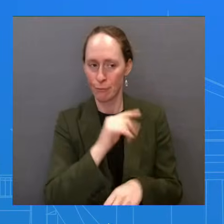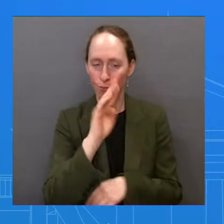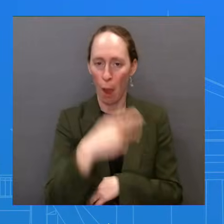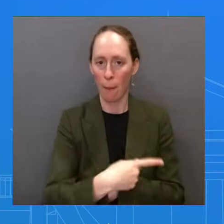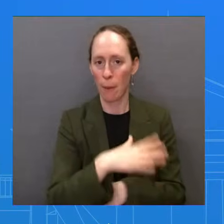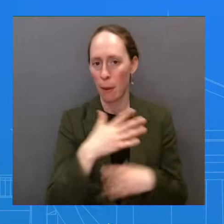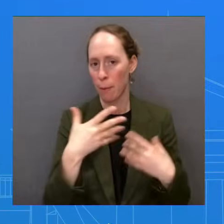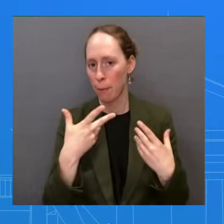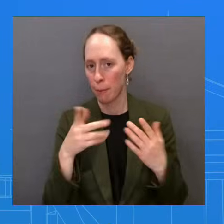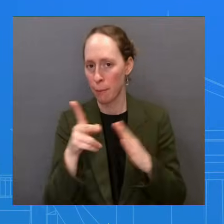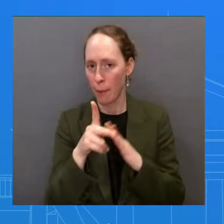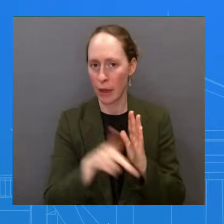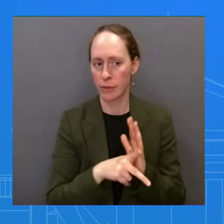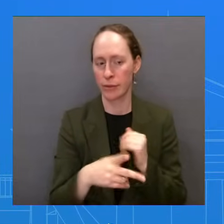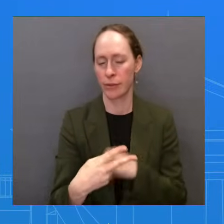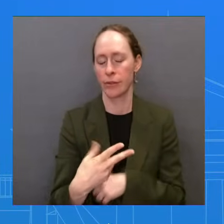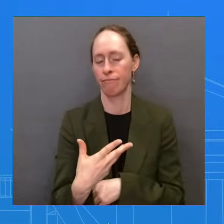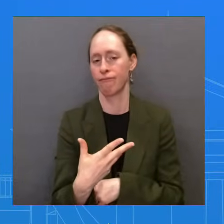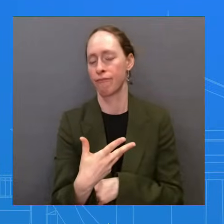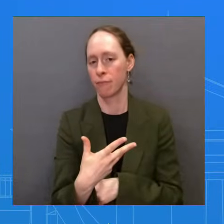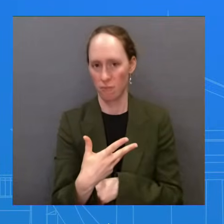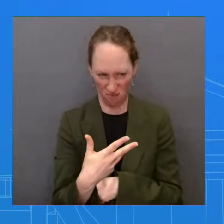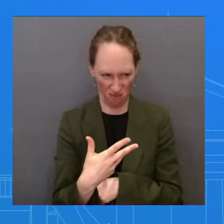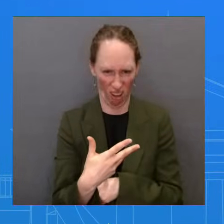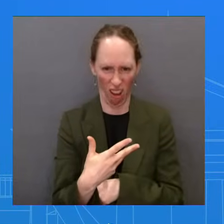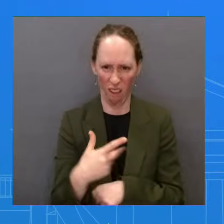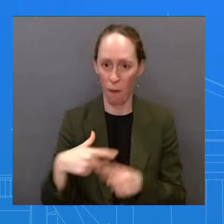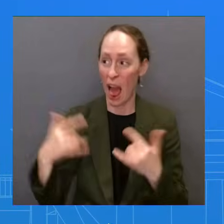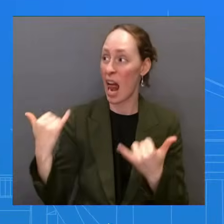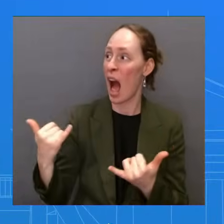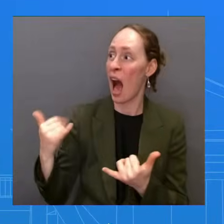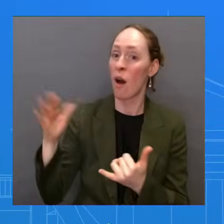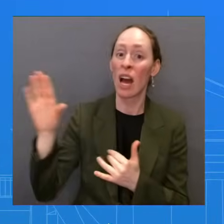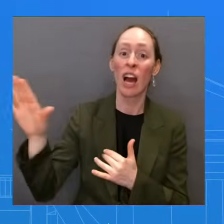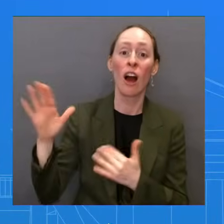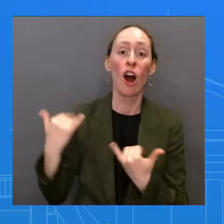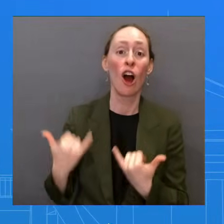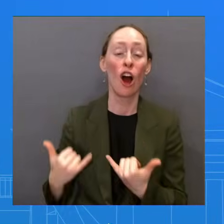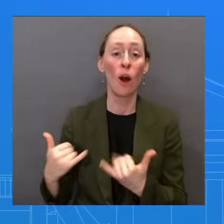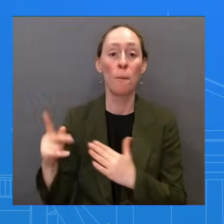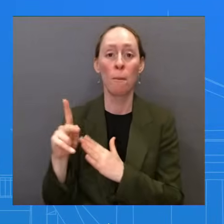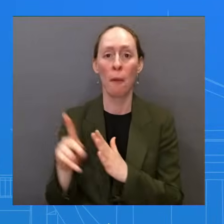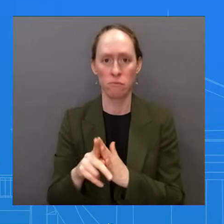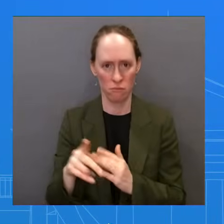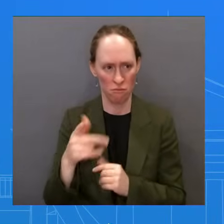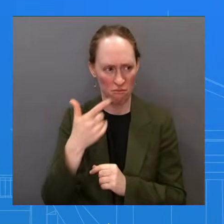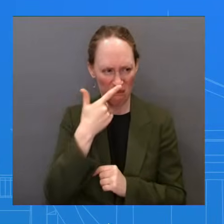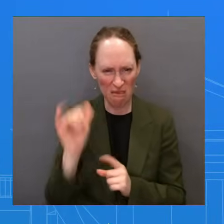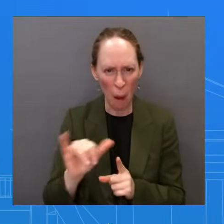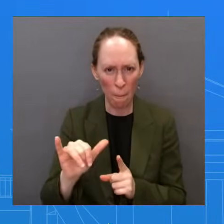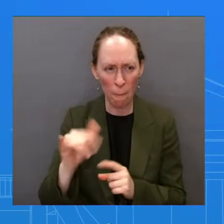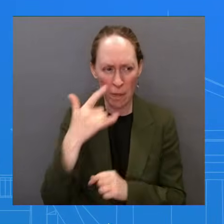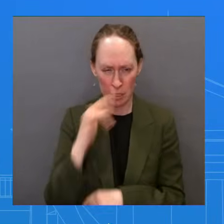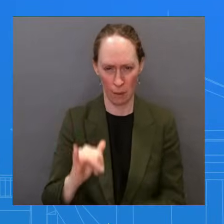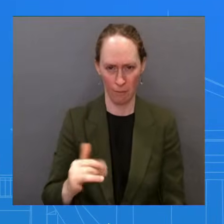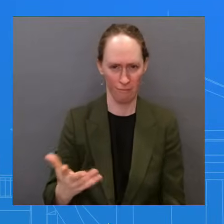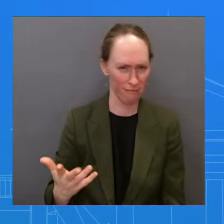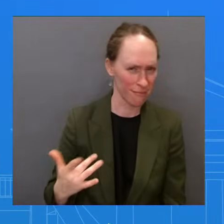my colleagues at the Pentagon are going to brief on this in -- at two o'clock, in less than 40 minutes. So -- so, clearly, I would definitely make sure